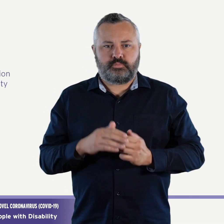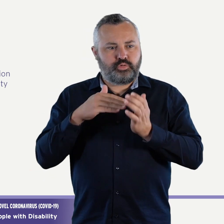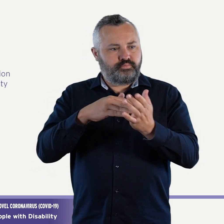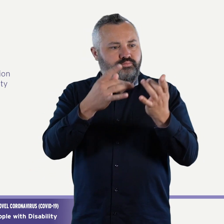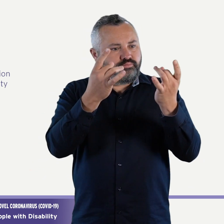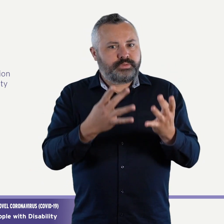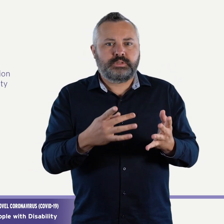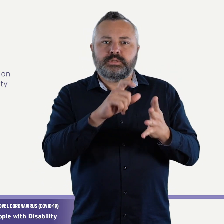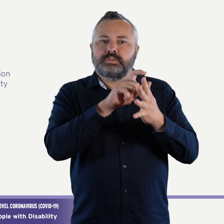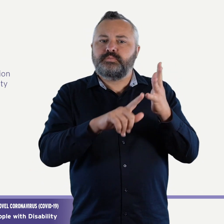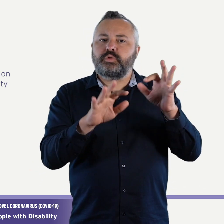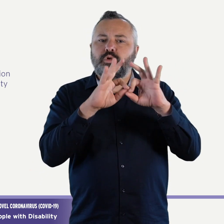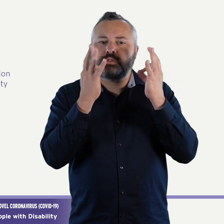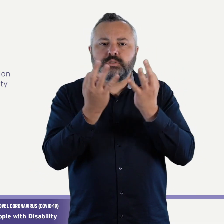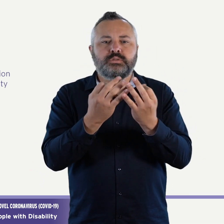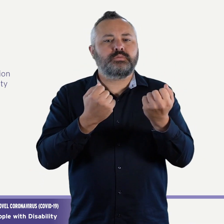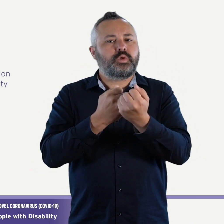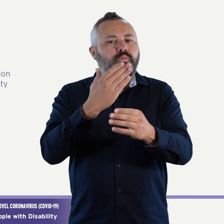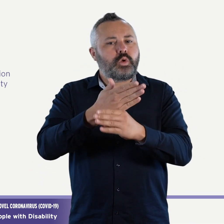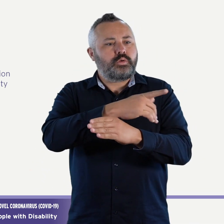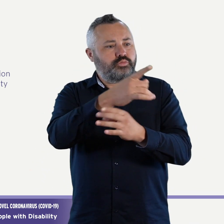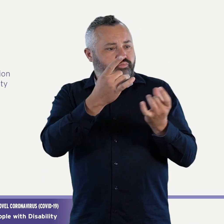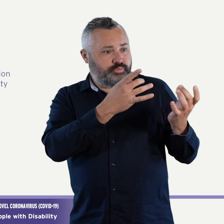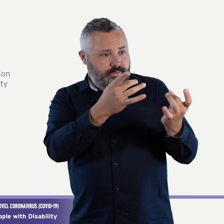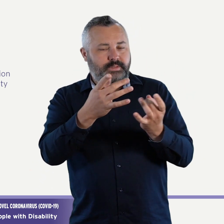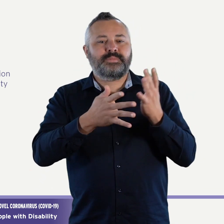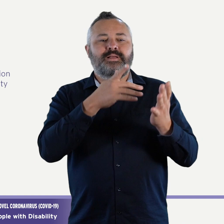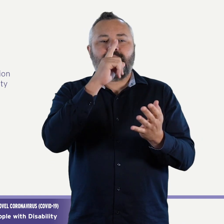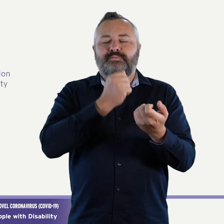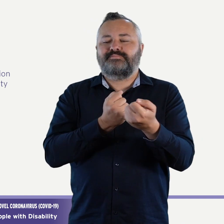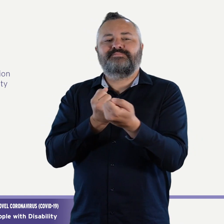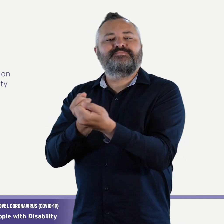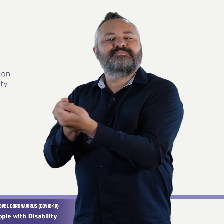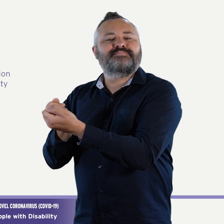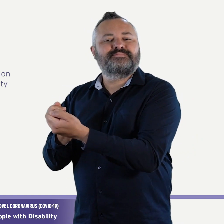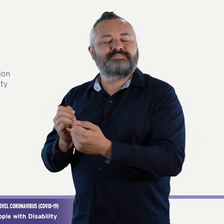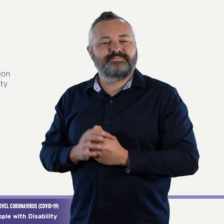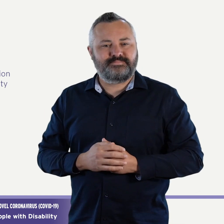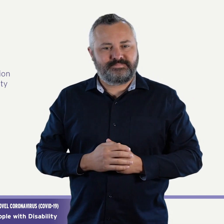Preparing and supporting the disability sector and workforce.